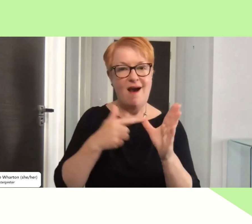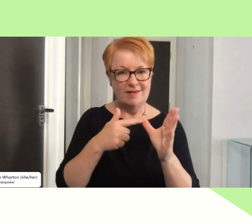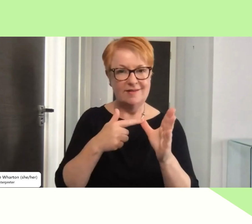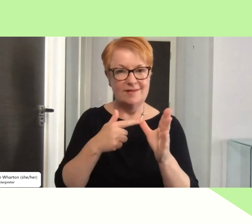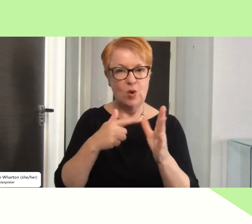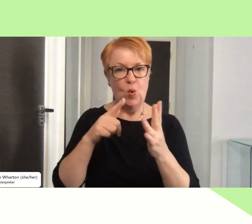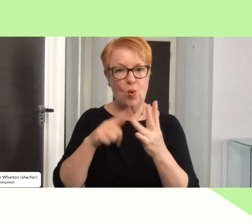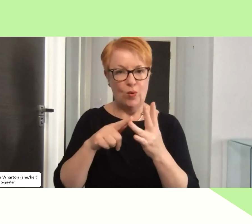and Berlin.